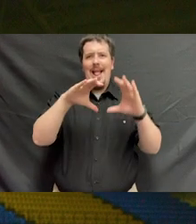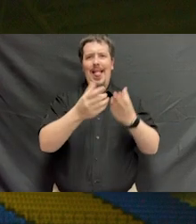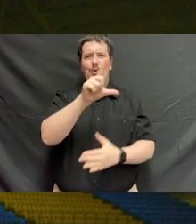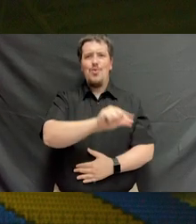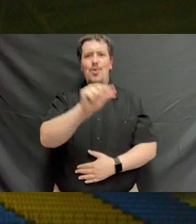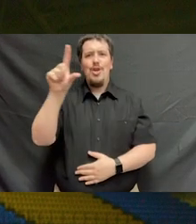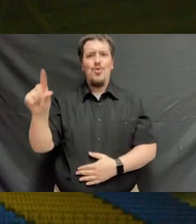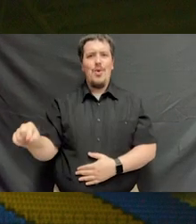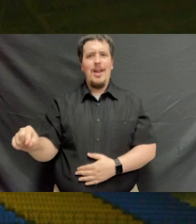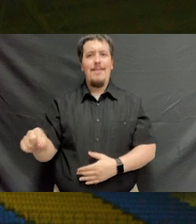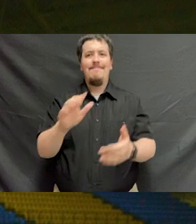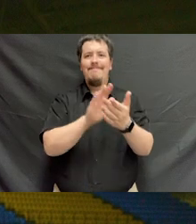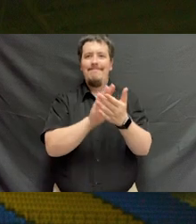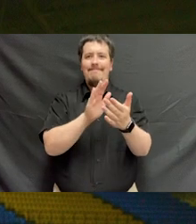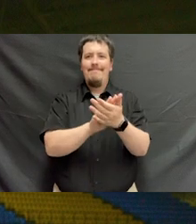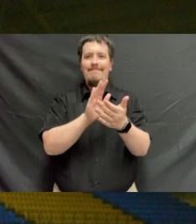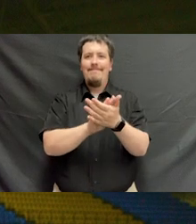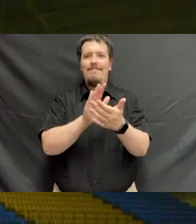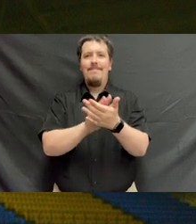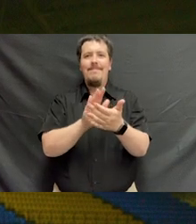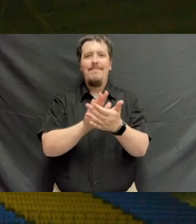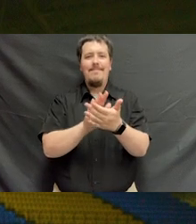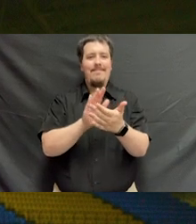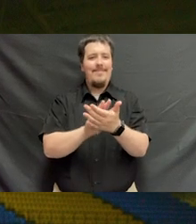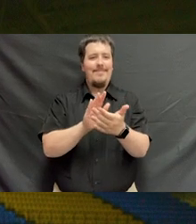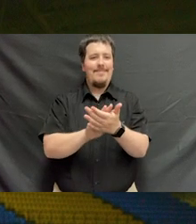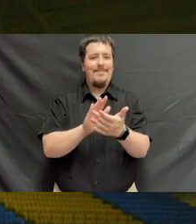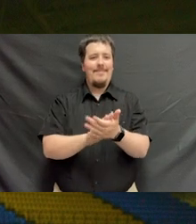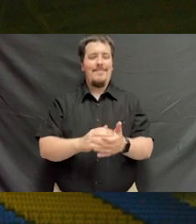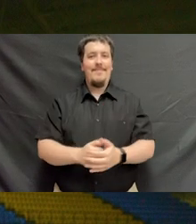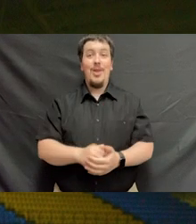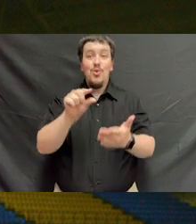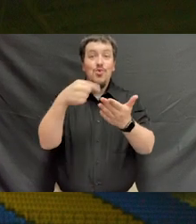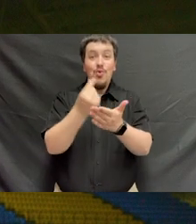of the class of 2020. (hands clapping)